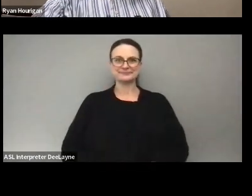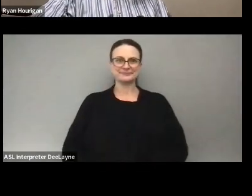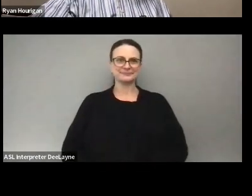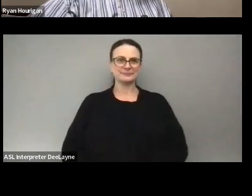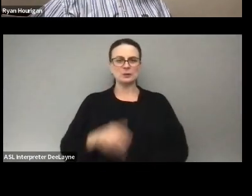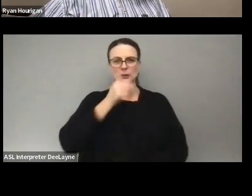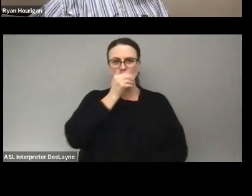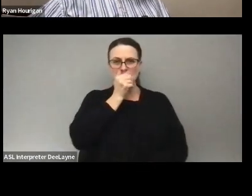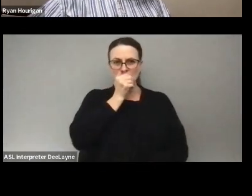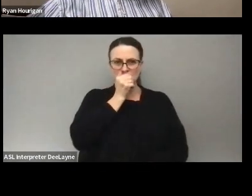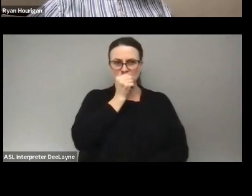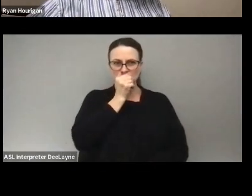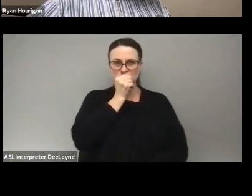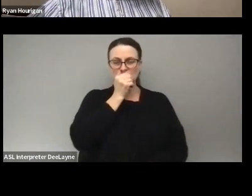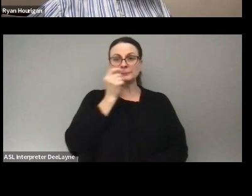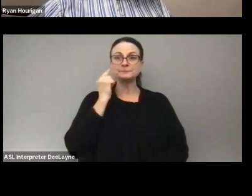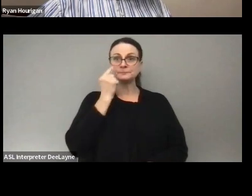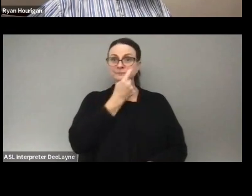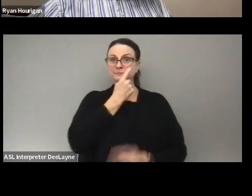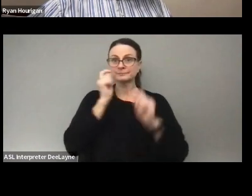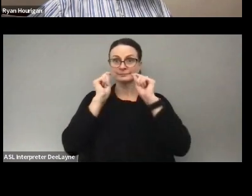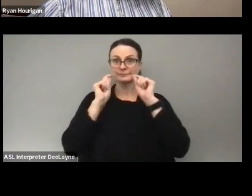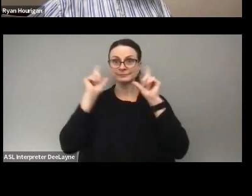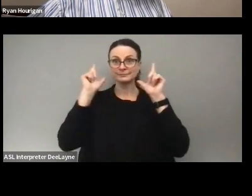When their eyes fully opened, they ran to the window